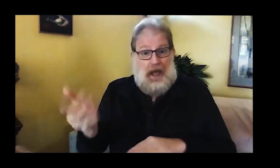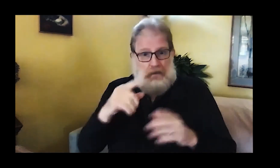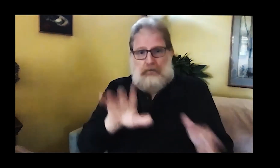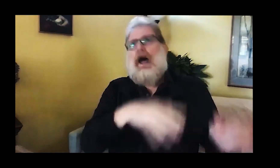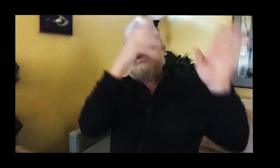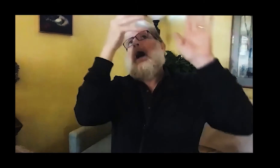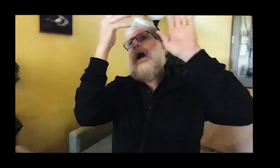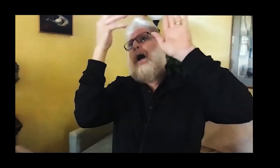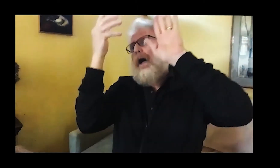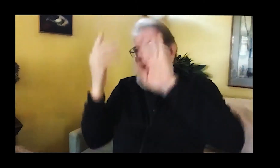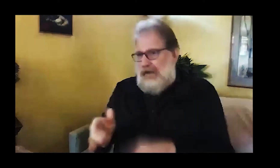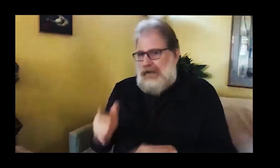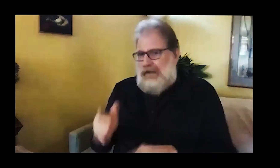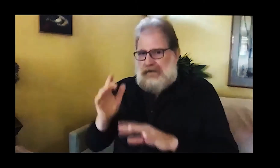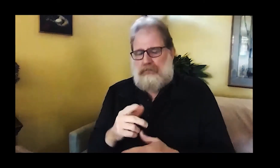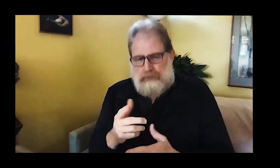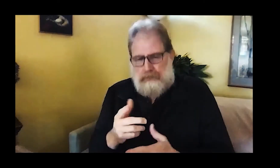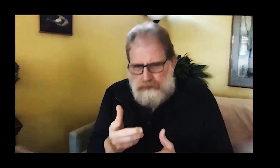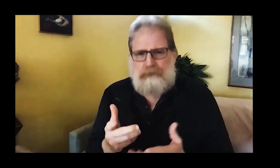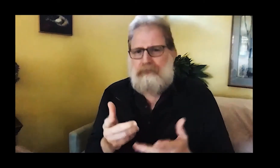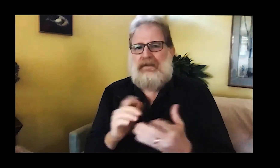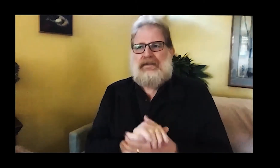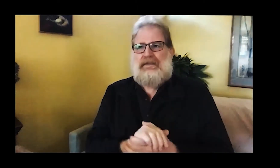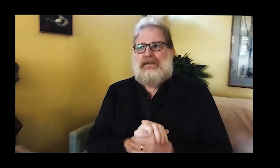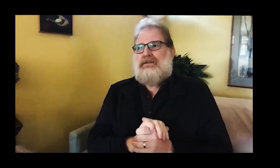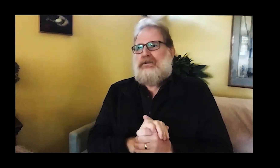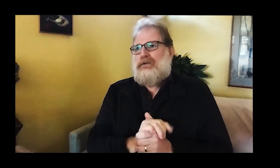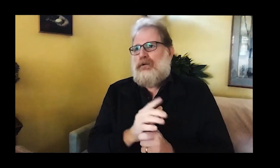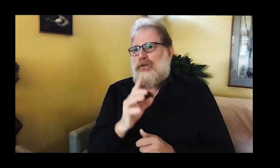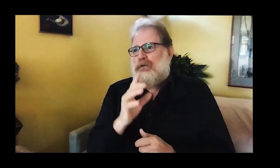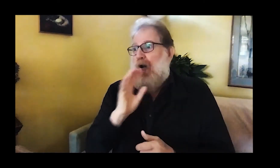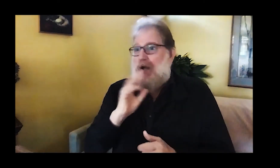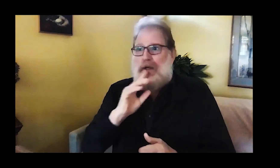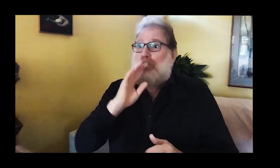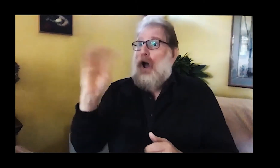and if someone was sort of saying they were gonna die, they would say I died, or there was other